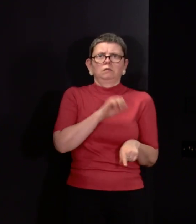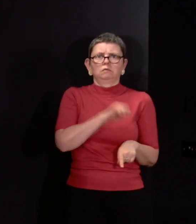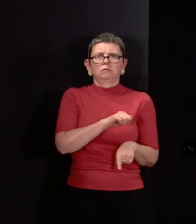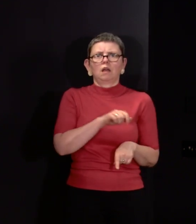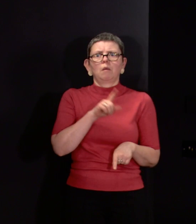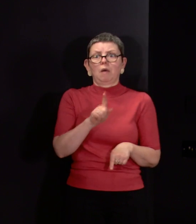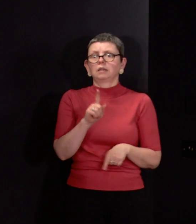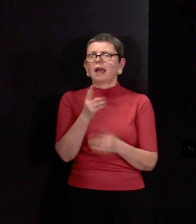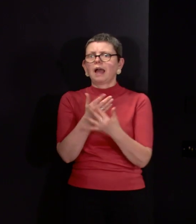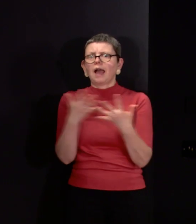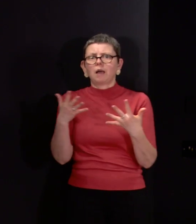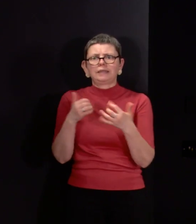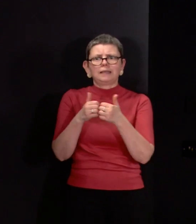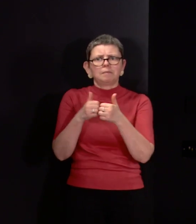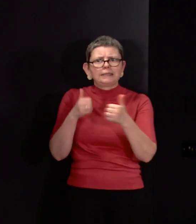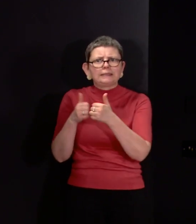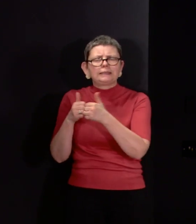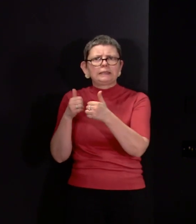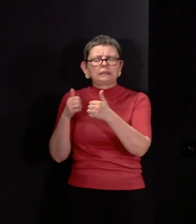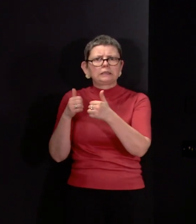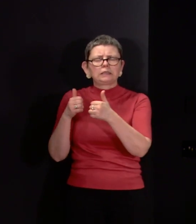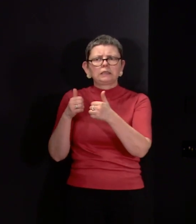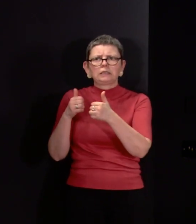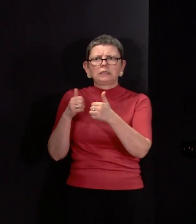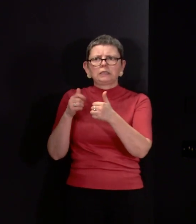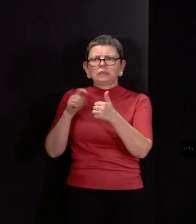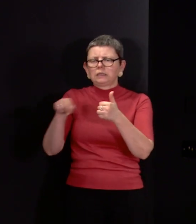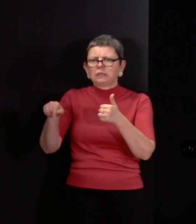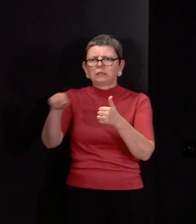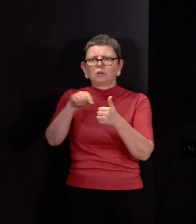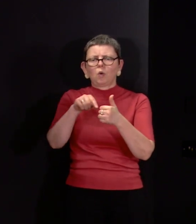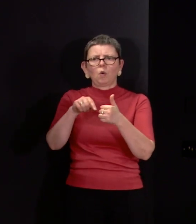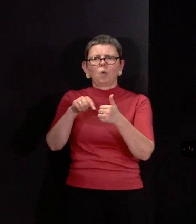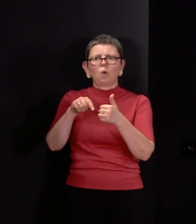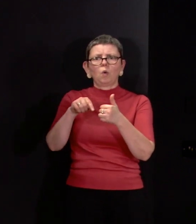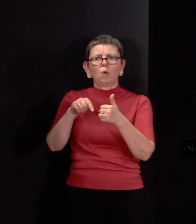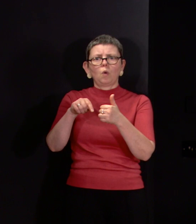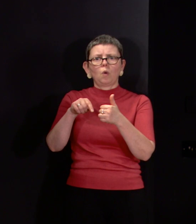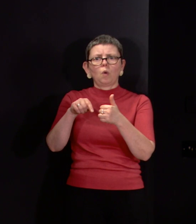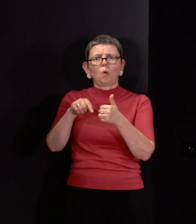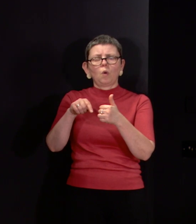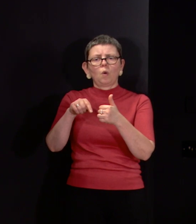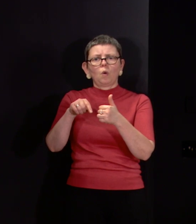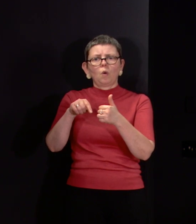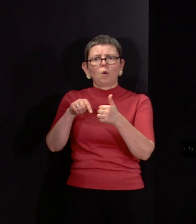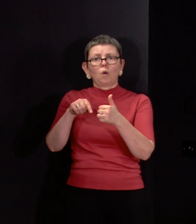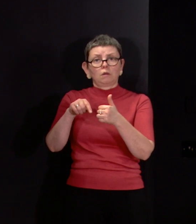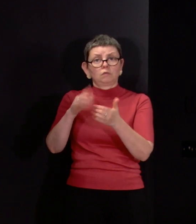who were in business or were performing functions that actually were essential to the national